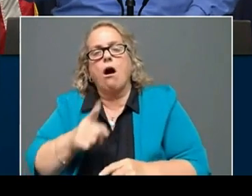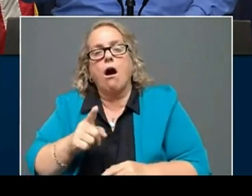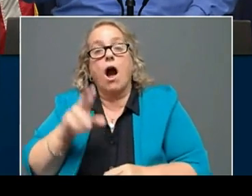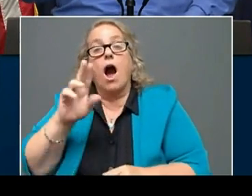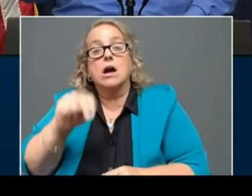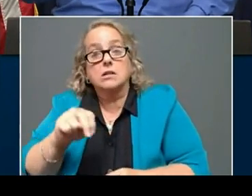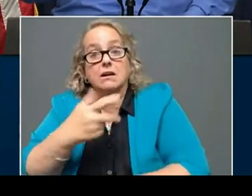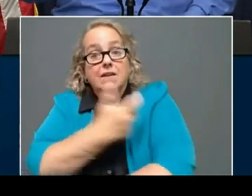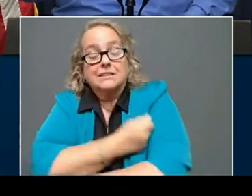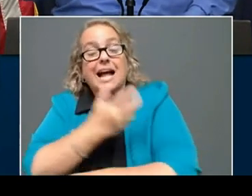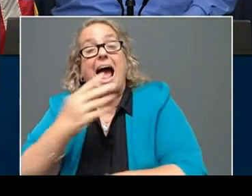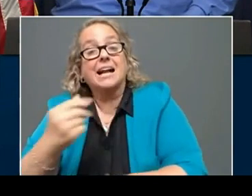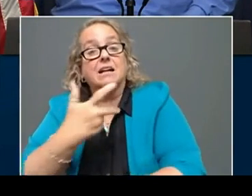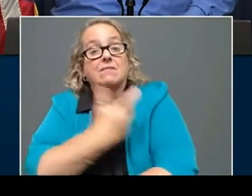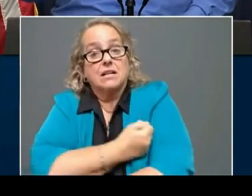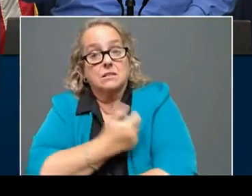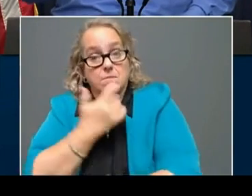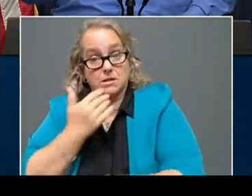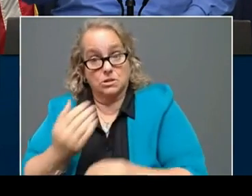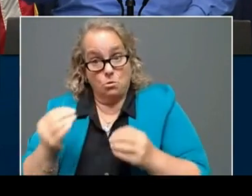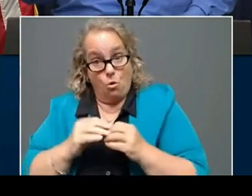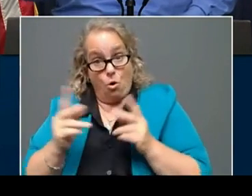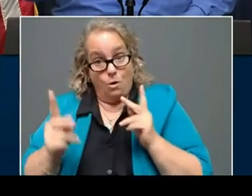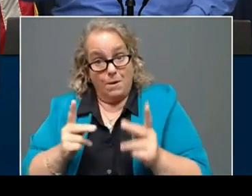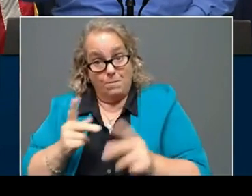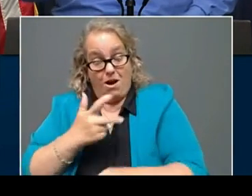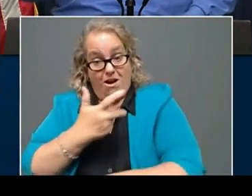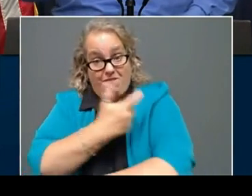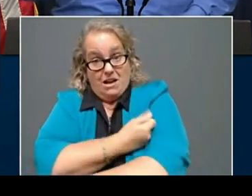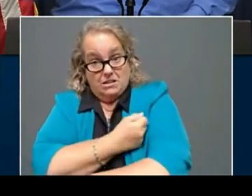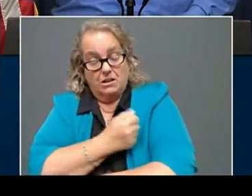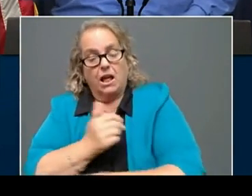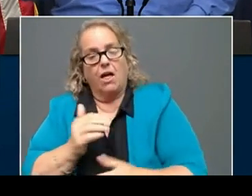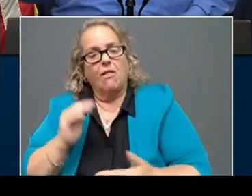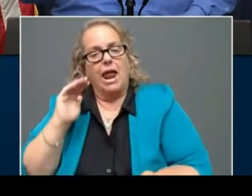are vaccinated, the less haven the virus has to spread to infect people